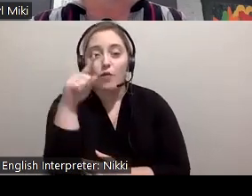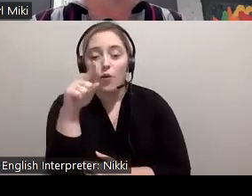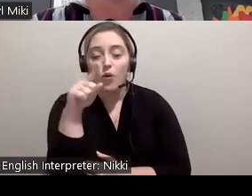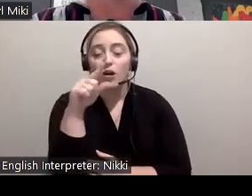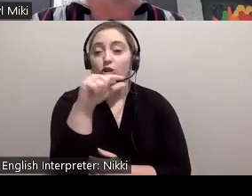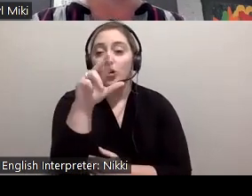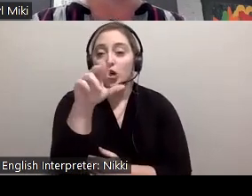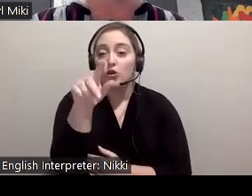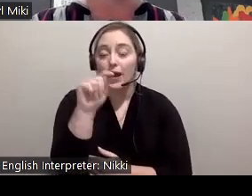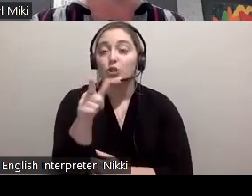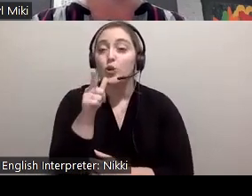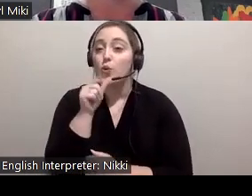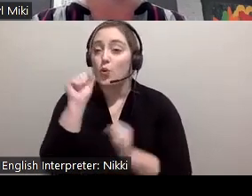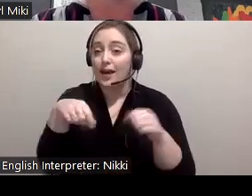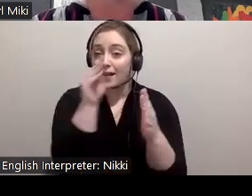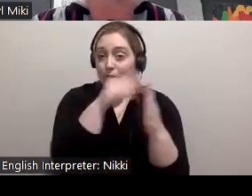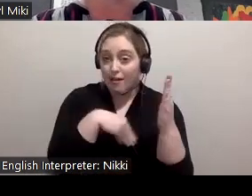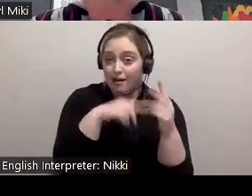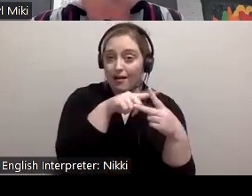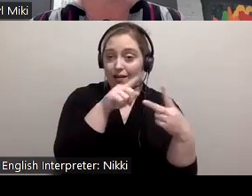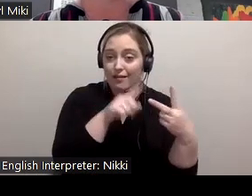about who is eligible to apply. We'll go over the the